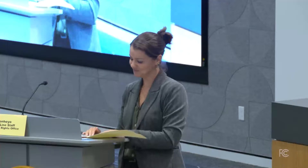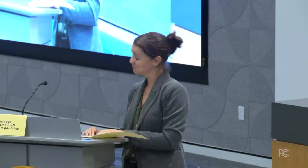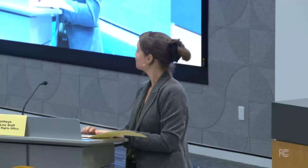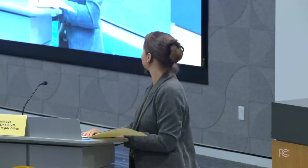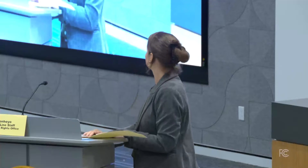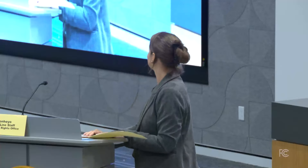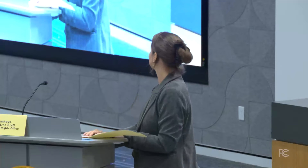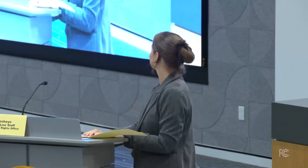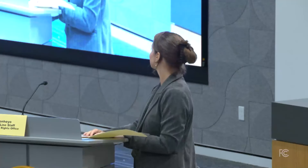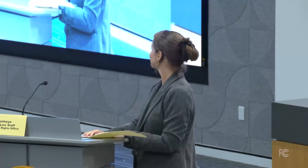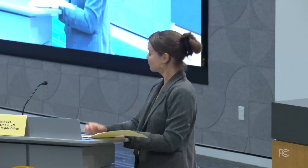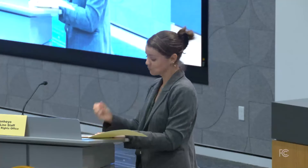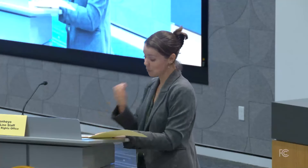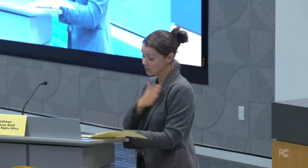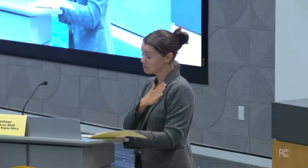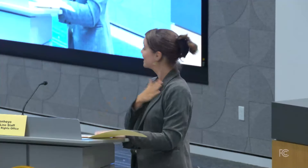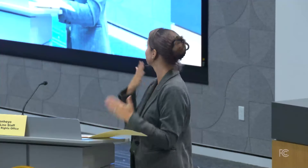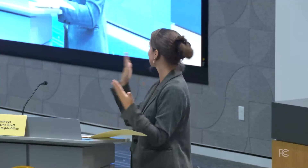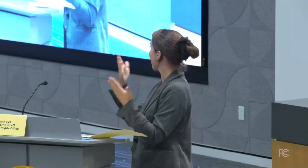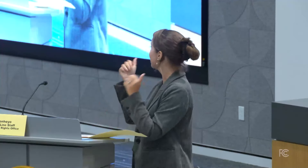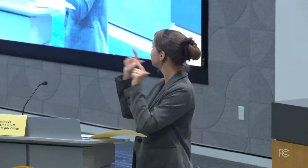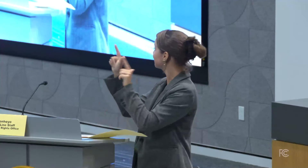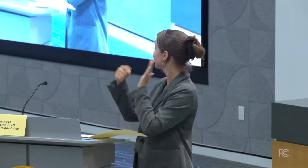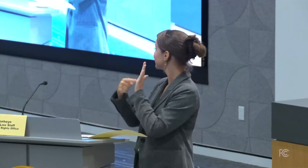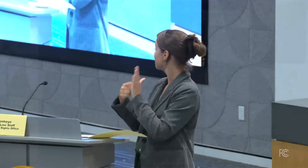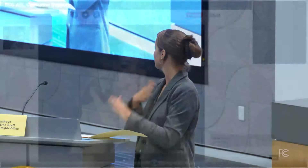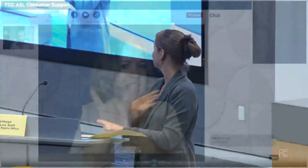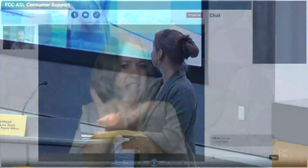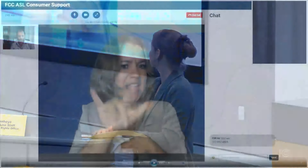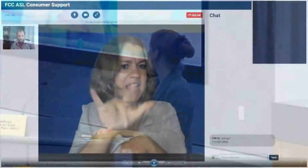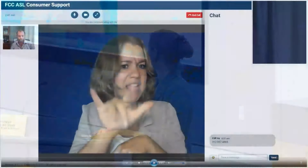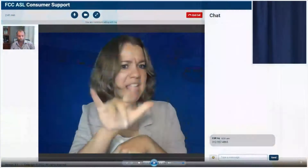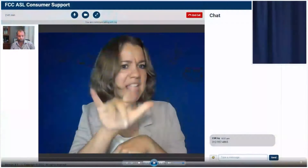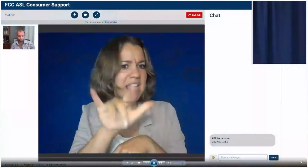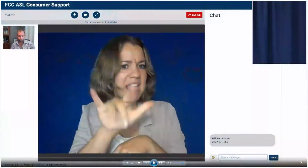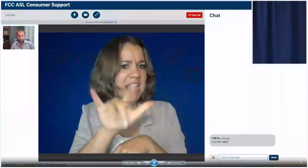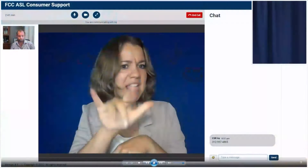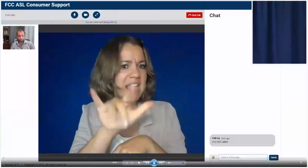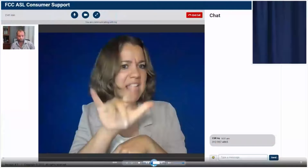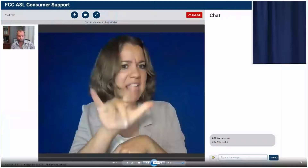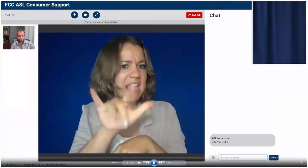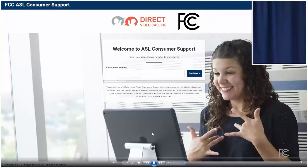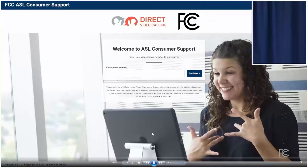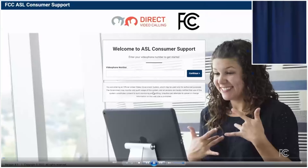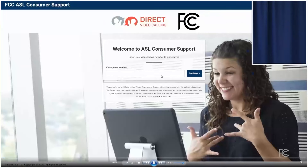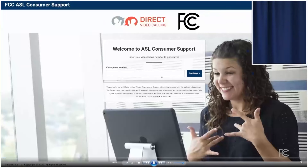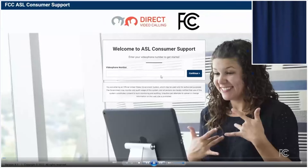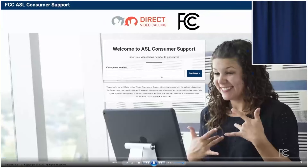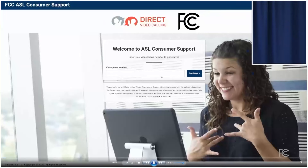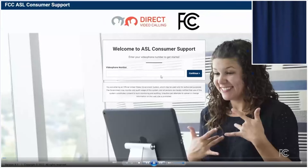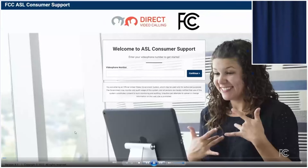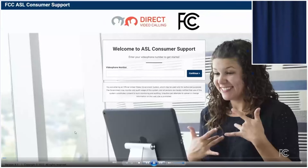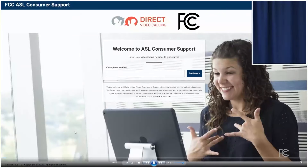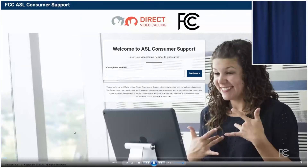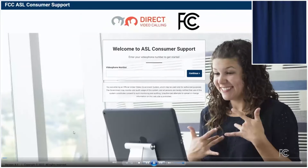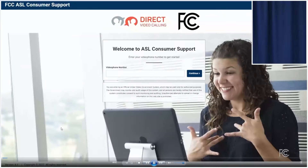YEEBING. WITH THAT, I WOULD LIKE TO SHOW A BRIEF DEMONSTRATION OF WHAT A TYPICAL CALL LOOKS